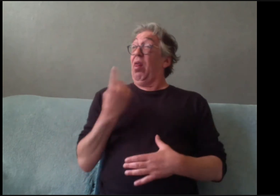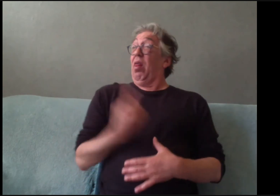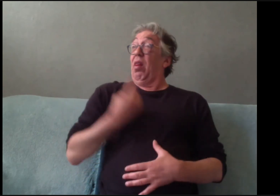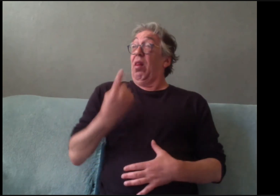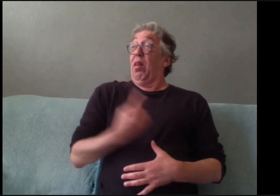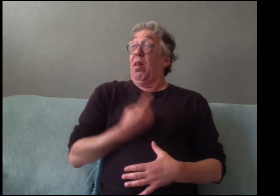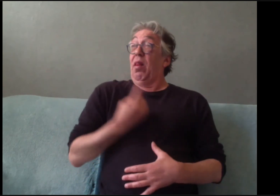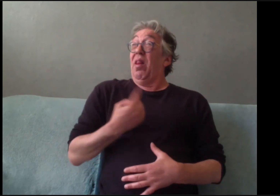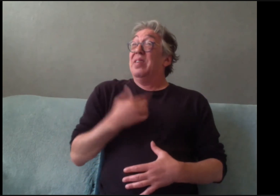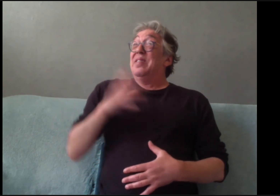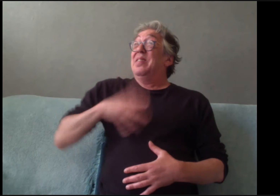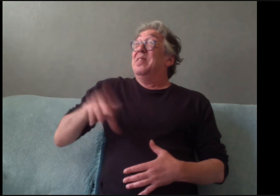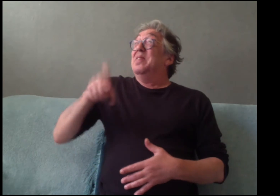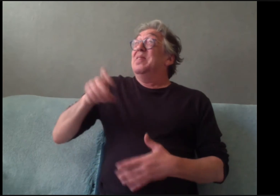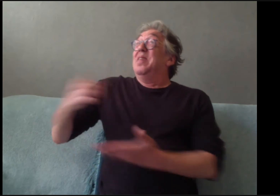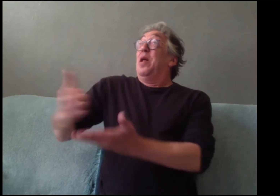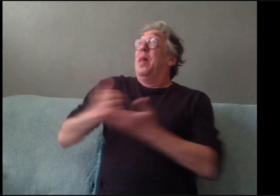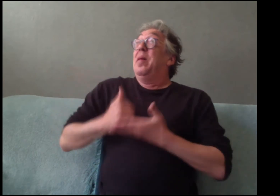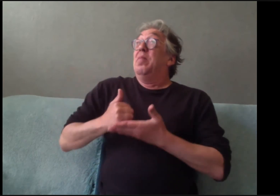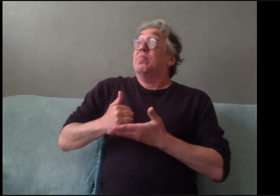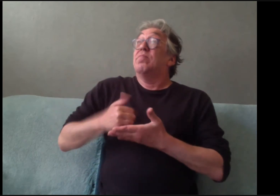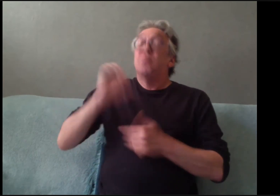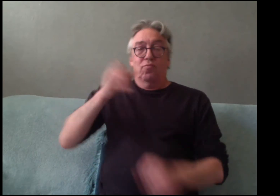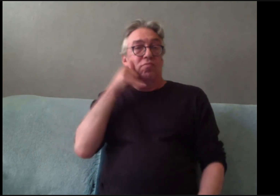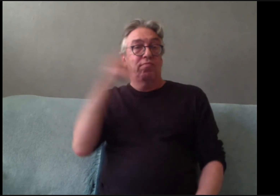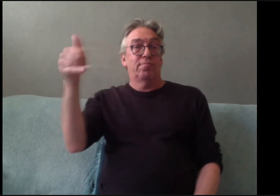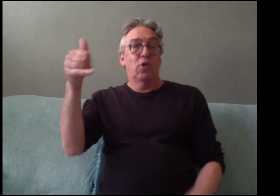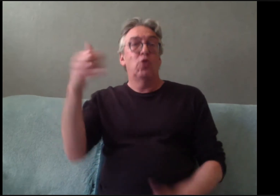And in other countries we see the development of such initiative,